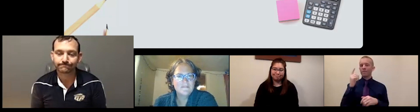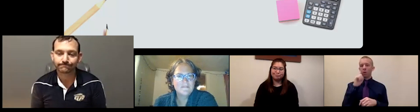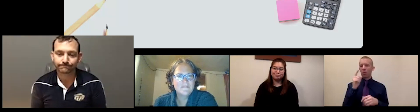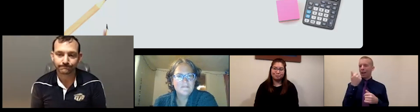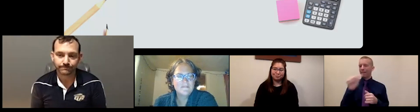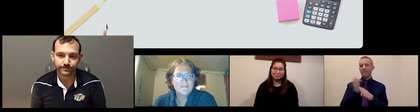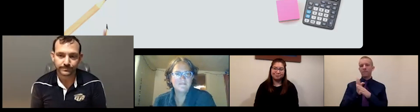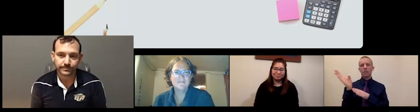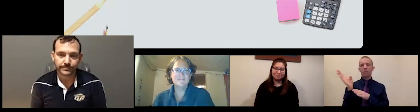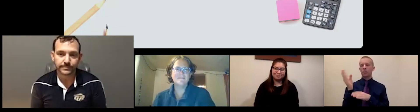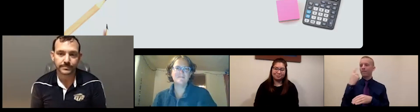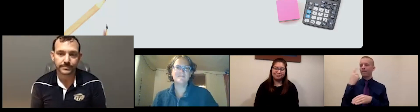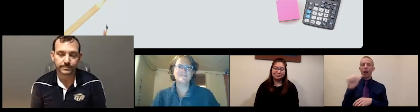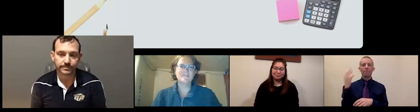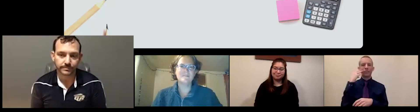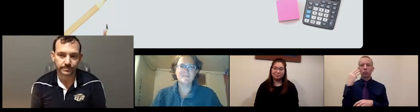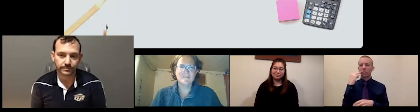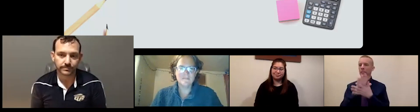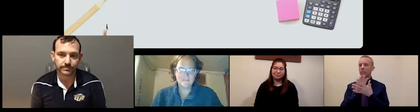for any field and for any experience.